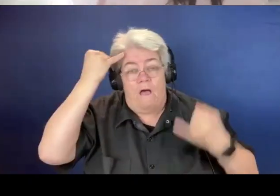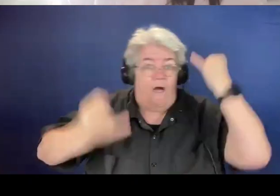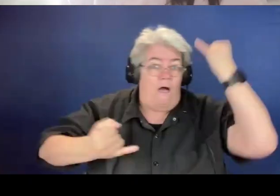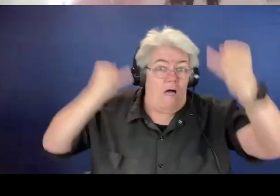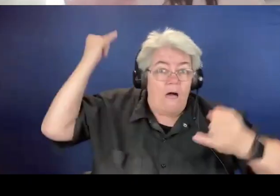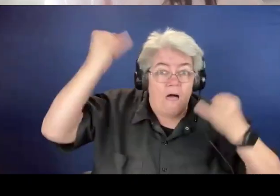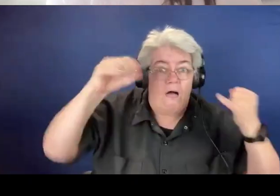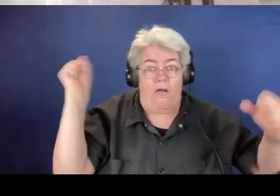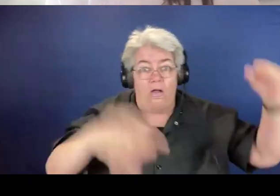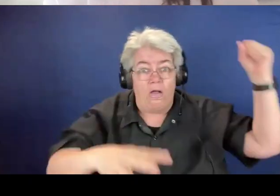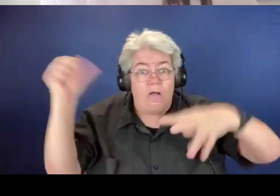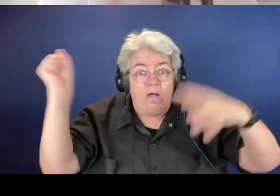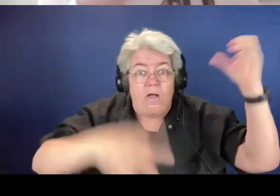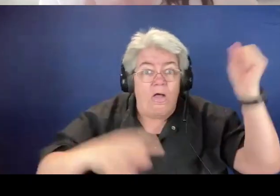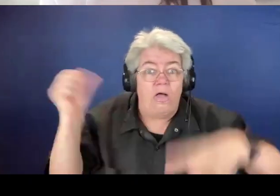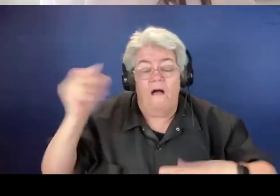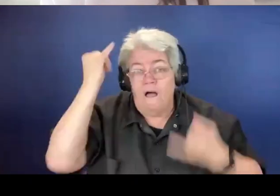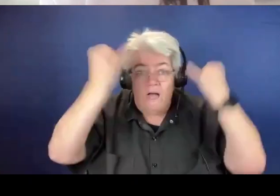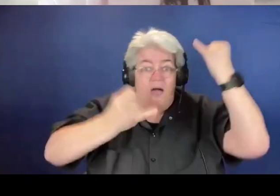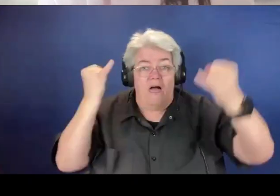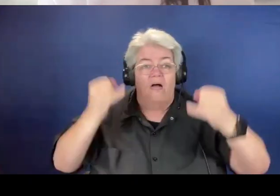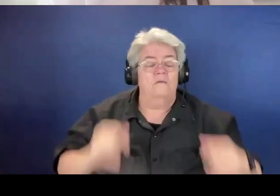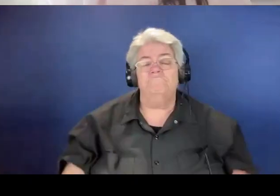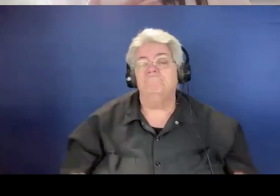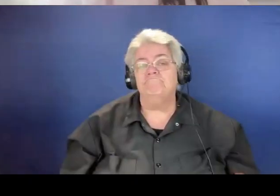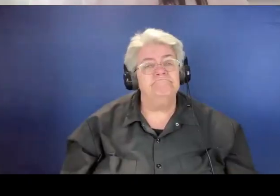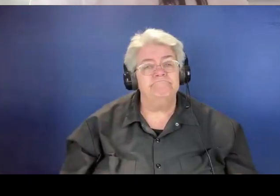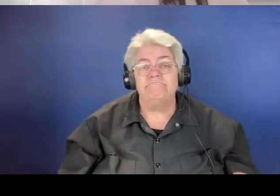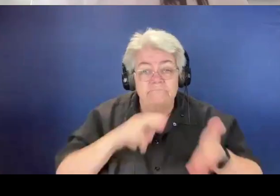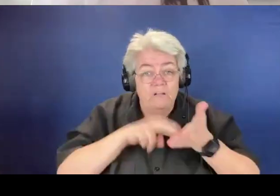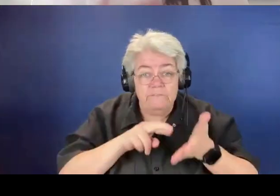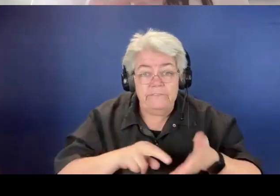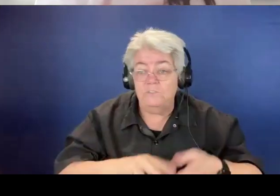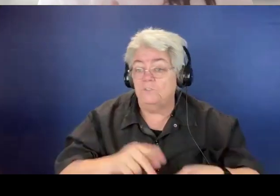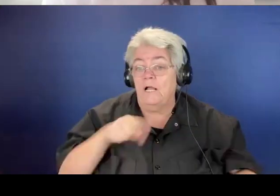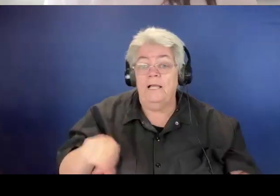But literature confirms there is no question that children with disabilities